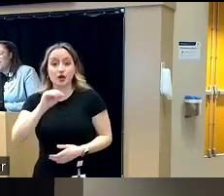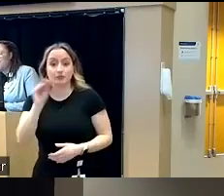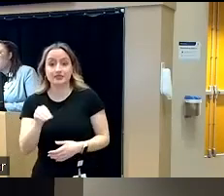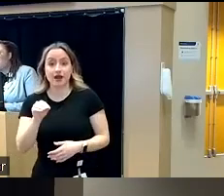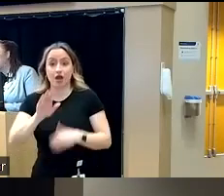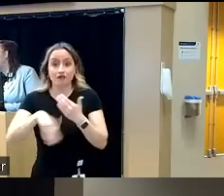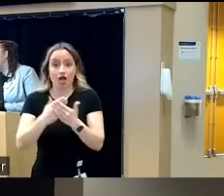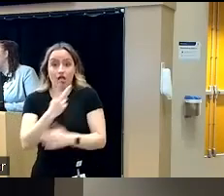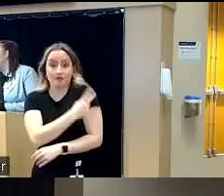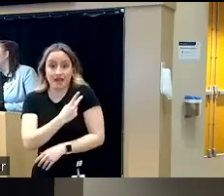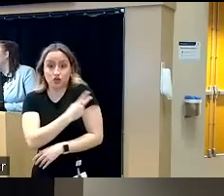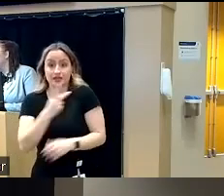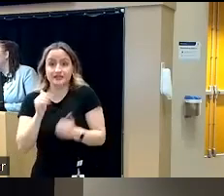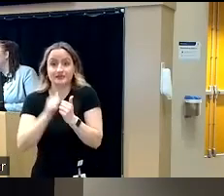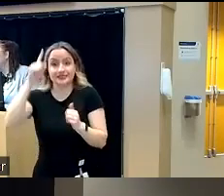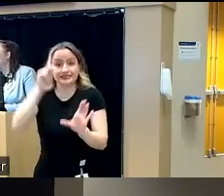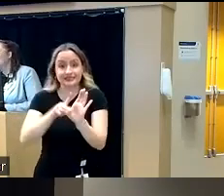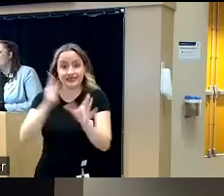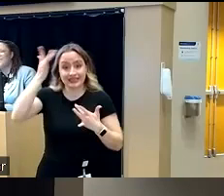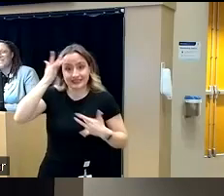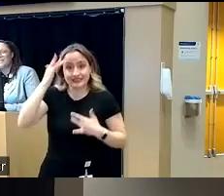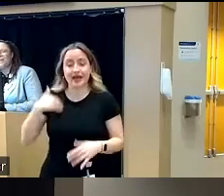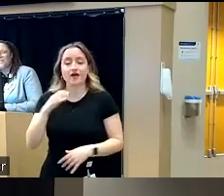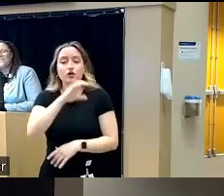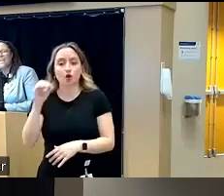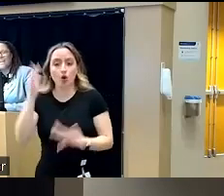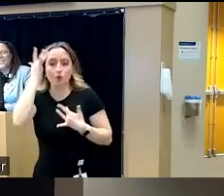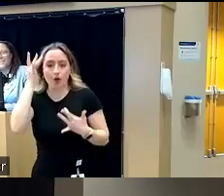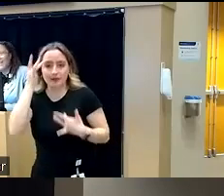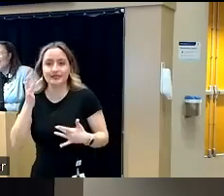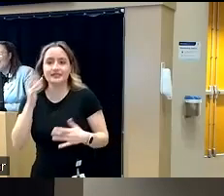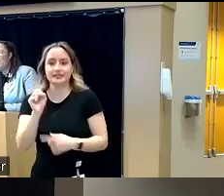illness have comorbid substance use disorders for those of us in the department of psychiatry